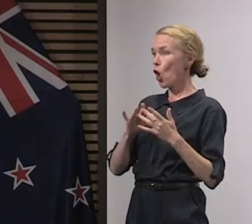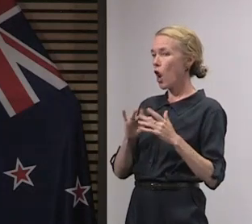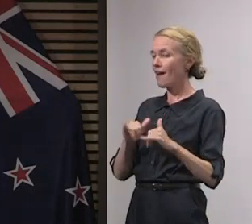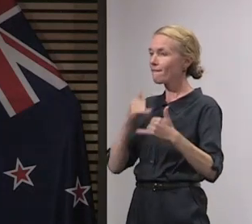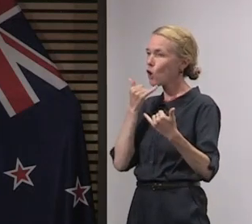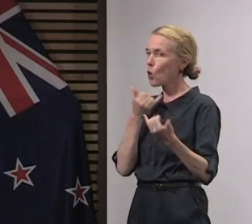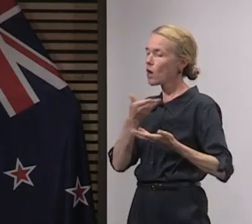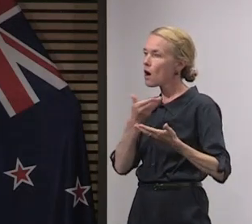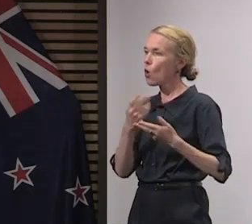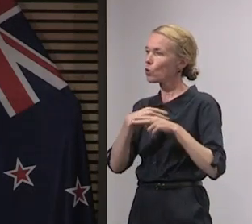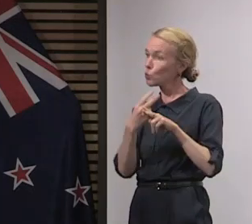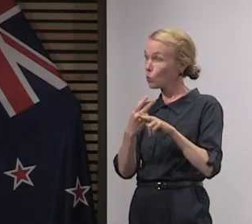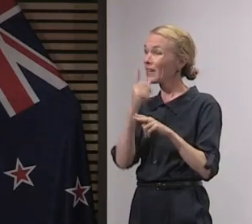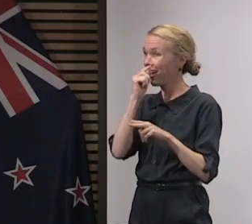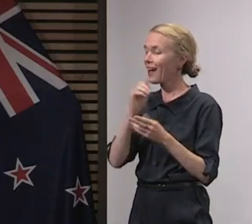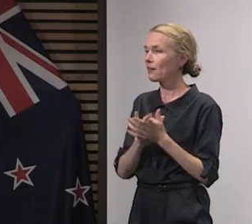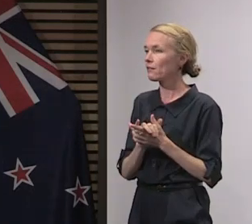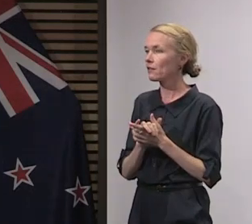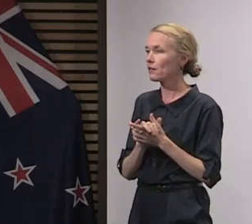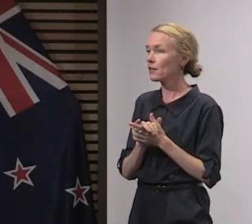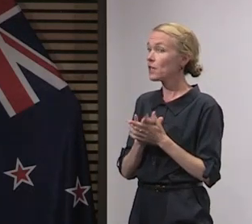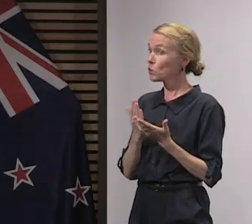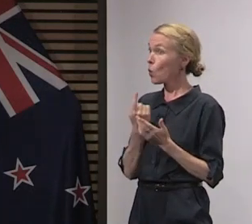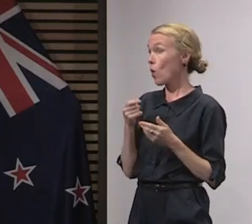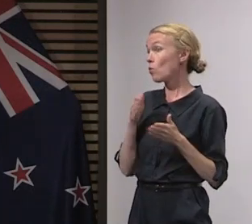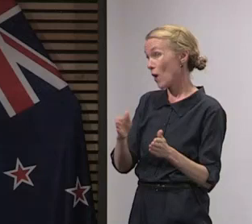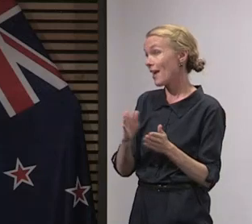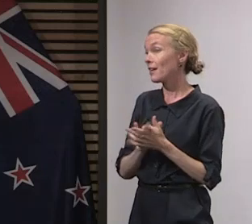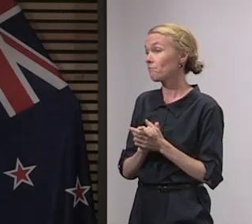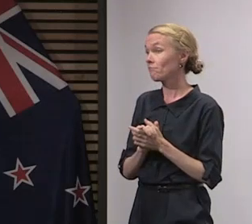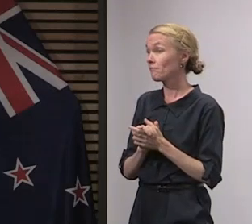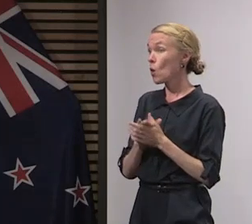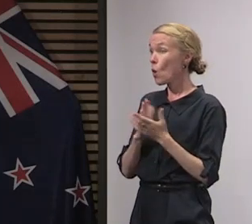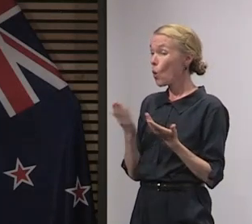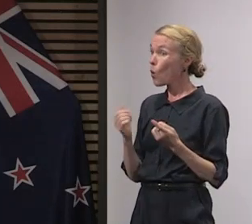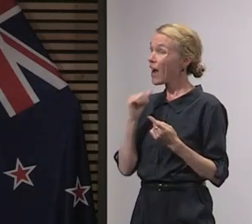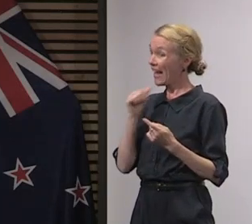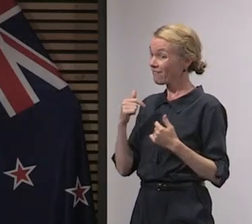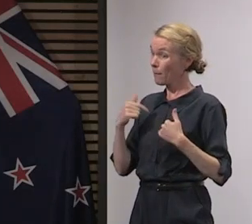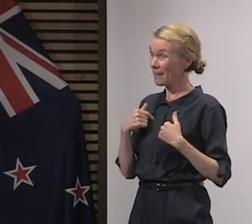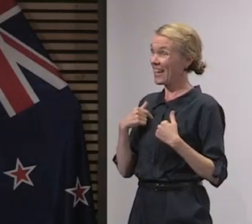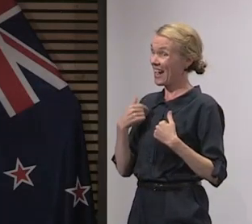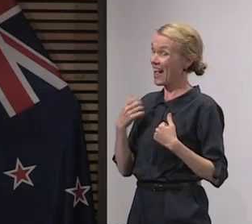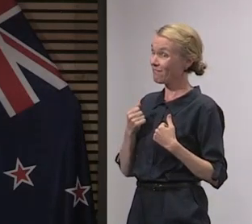GPs are now able to provide a consultation online via phone